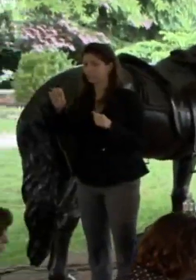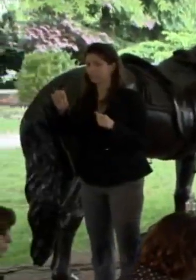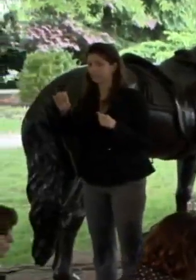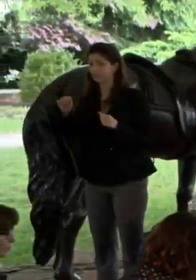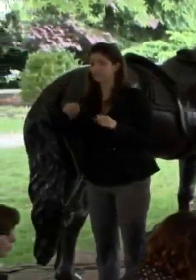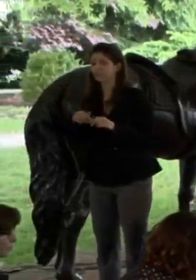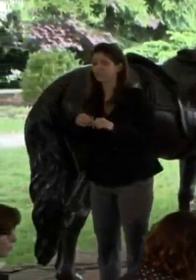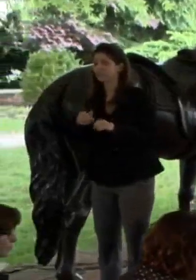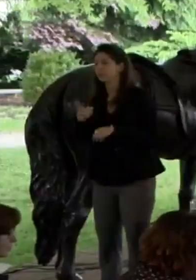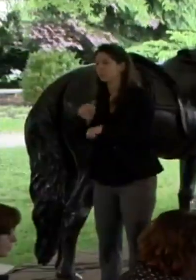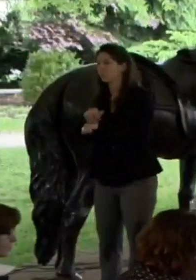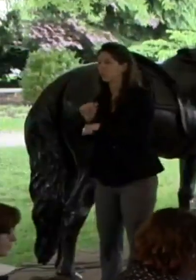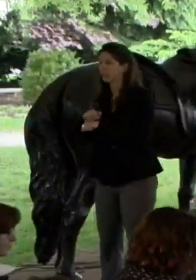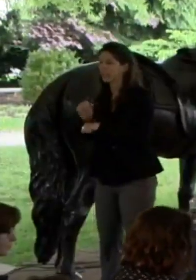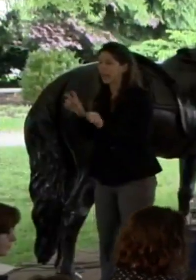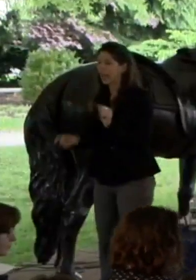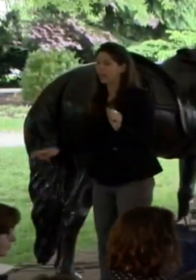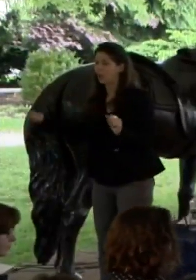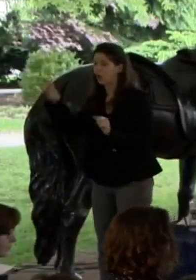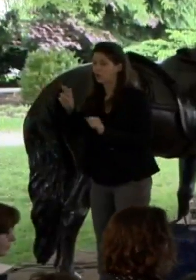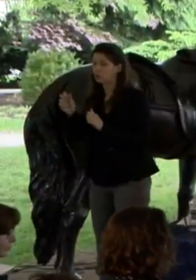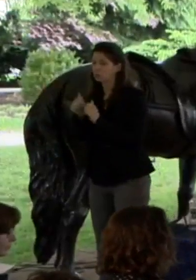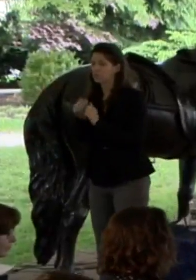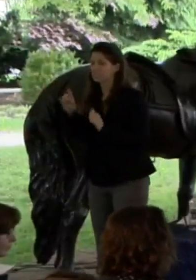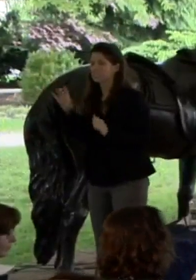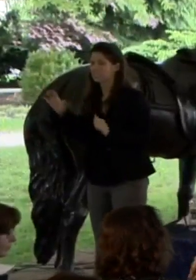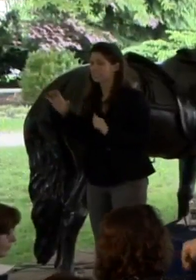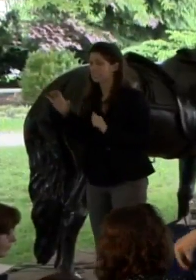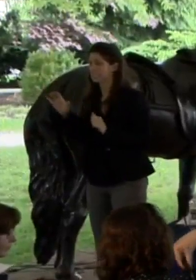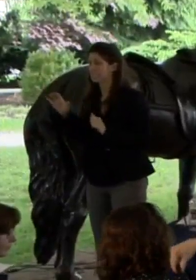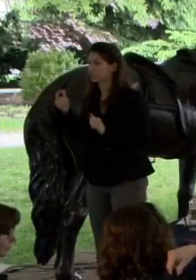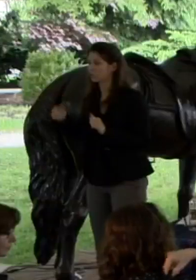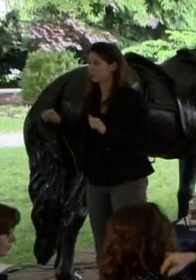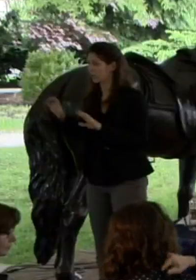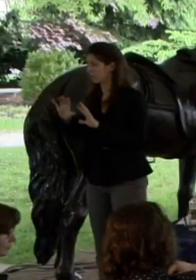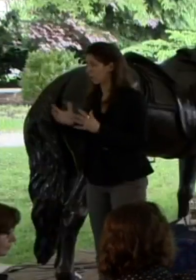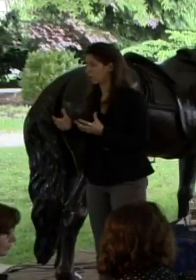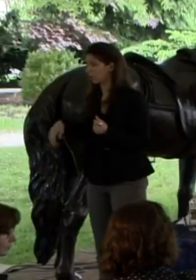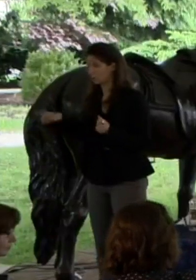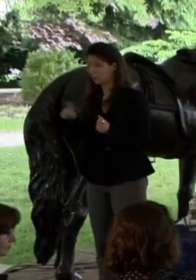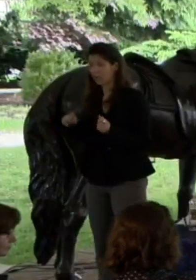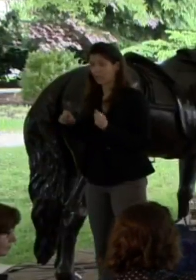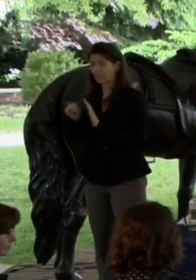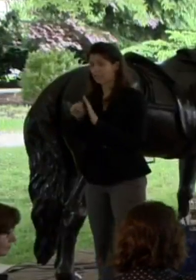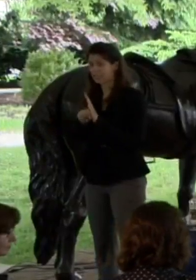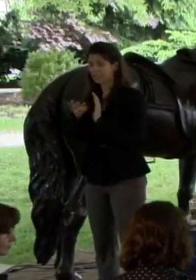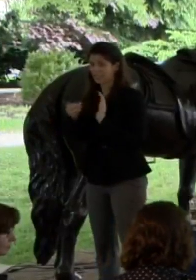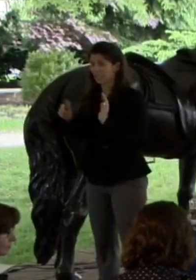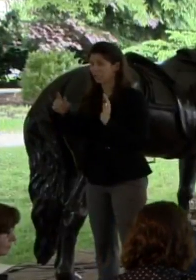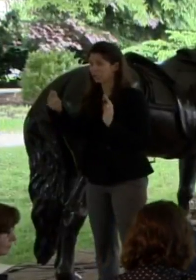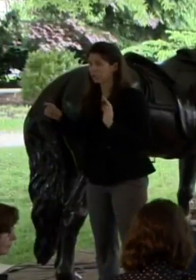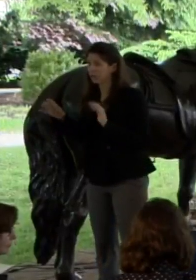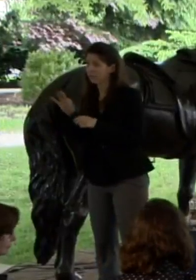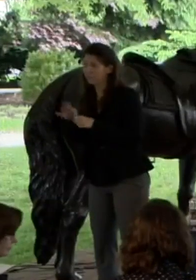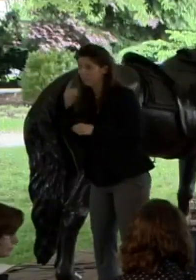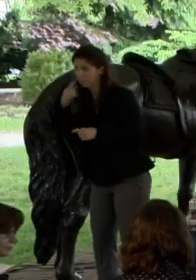IS THIS ON? OKAY. GOOD. YES.